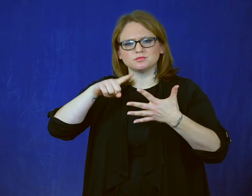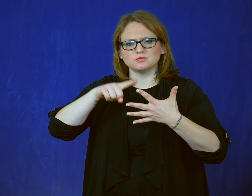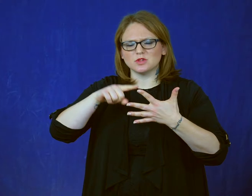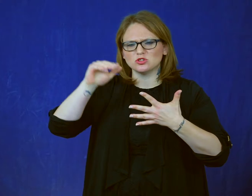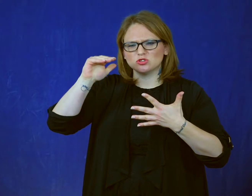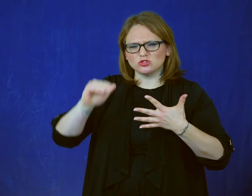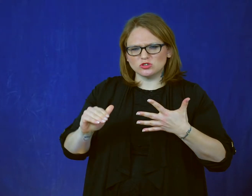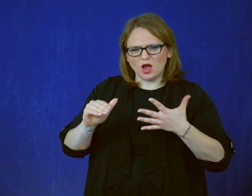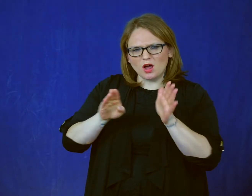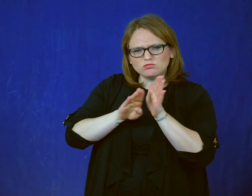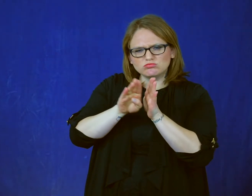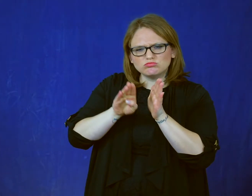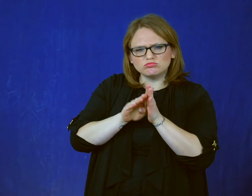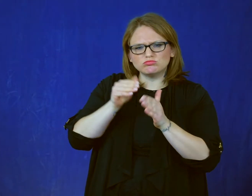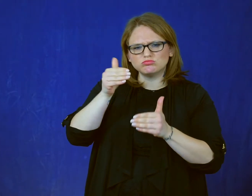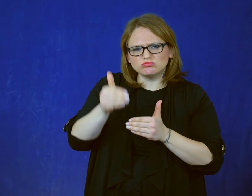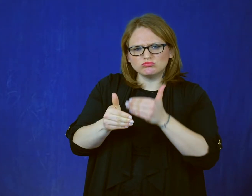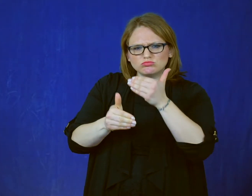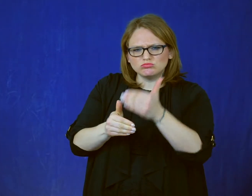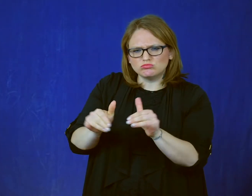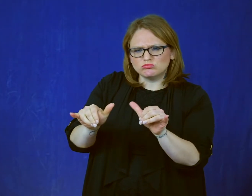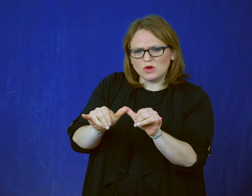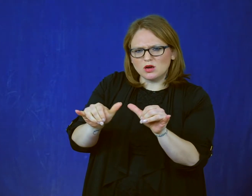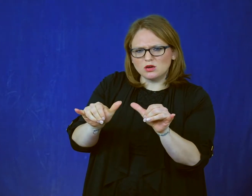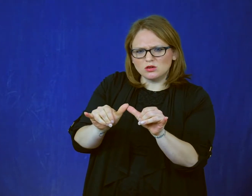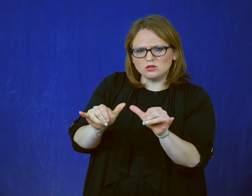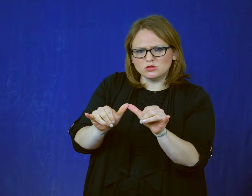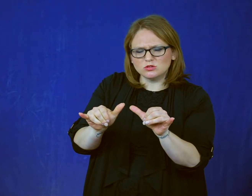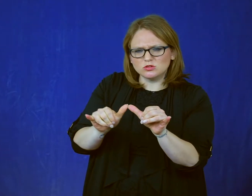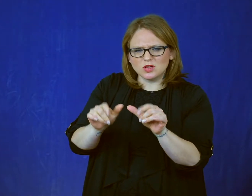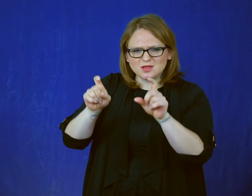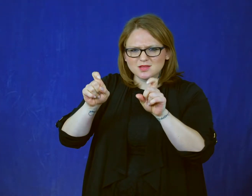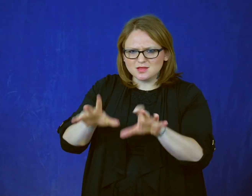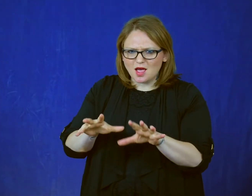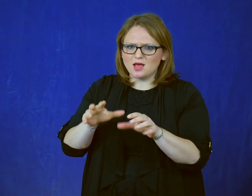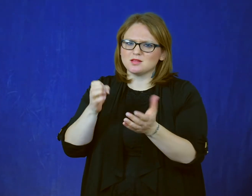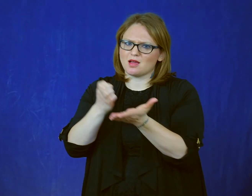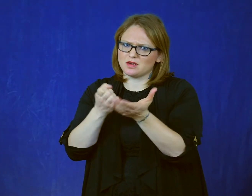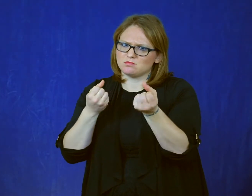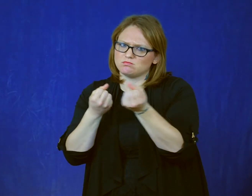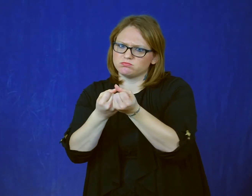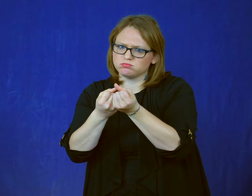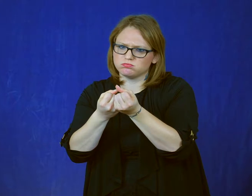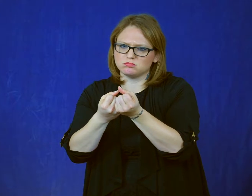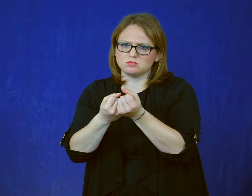2) Each child’s progress is measured using evidence-based assessments to track their